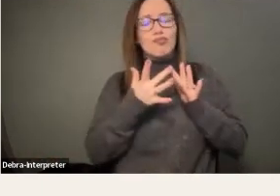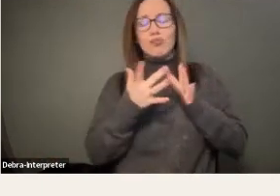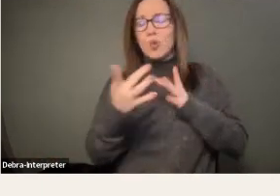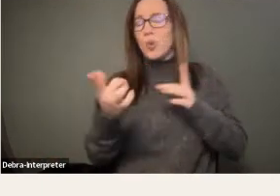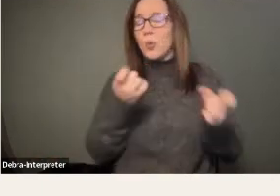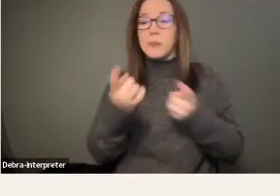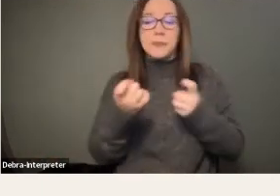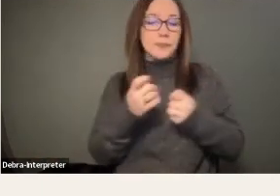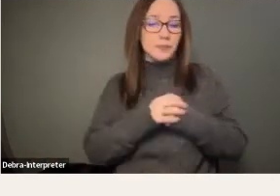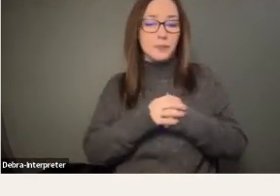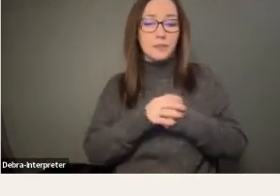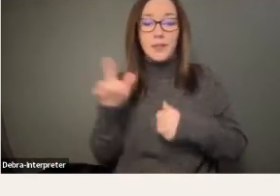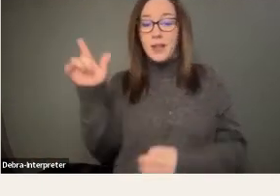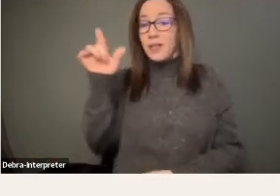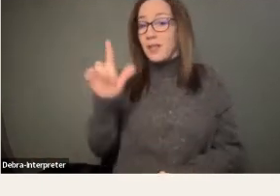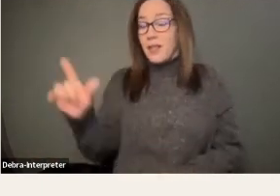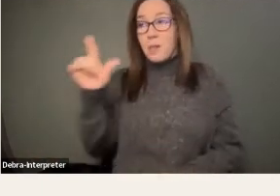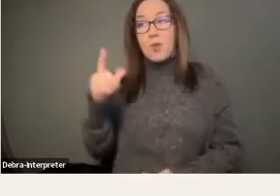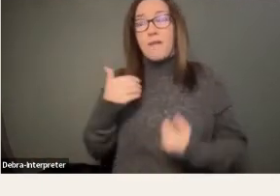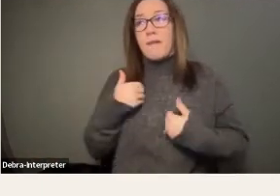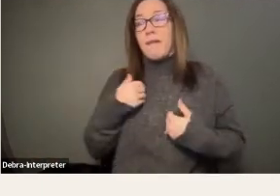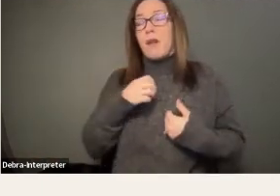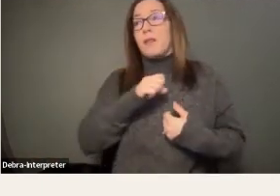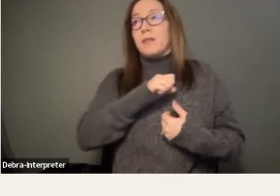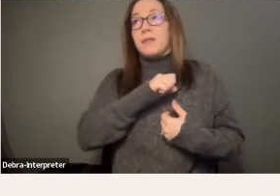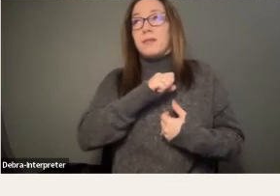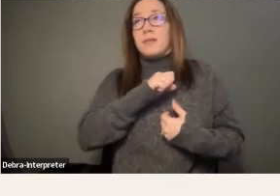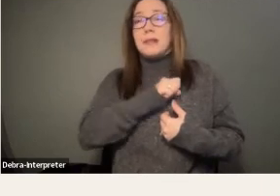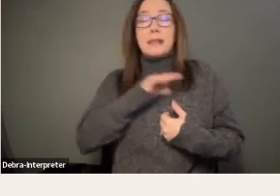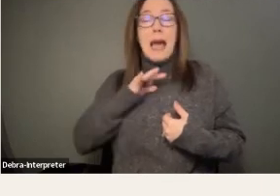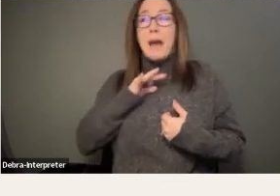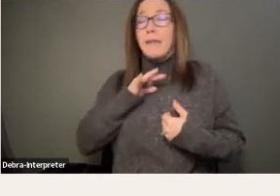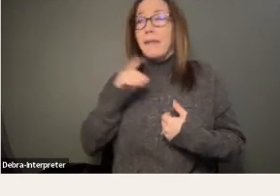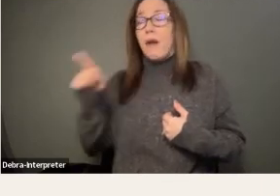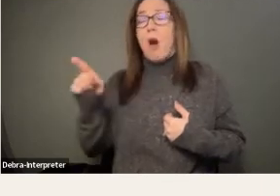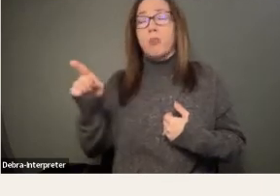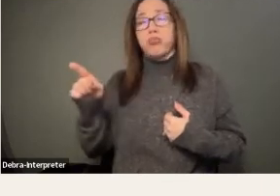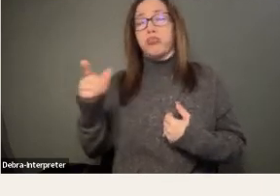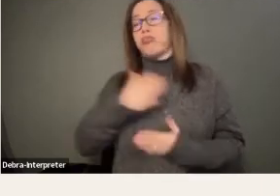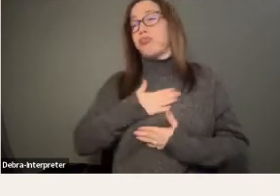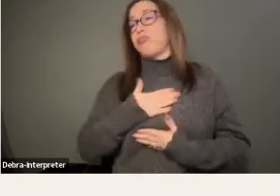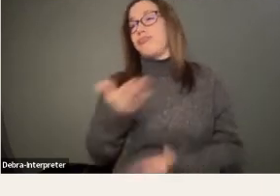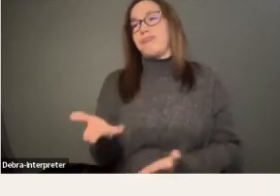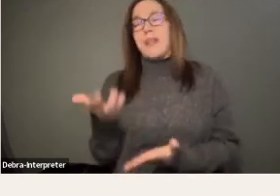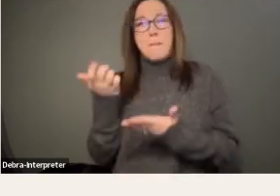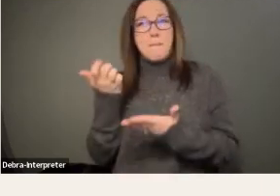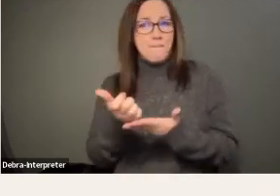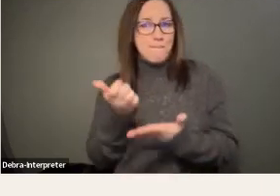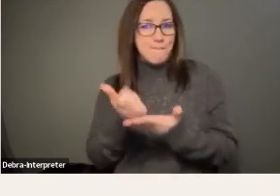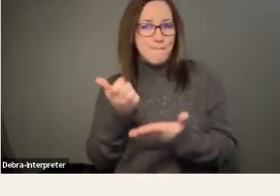welcome to visit. <<<: Please don't hesitate to reach out with any question at all. The library is staffed by some